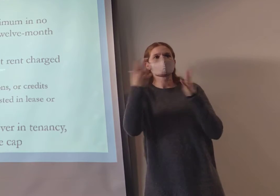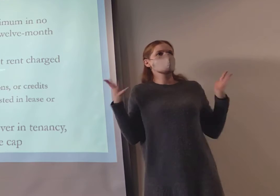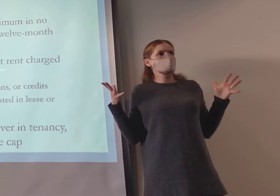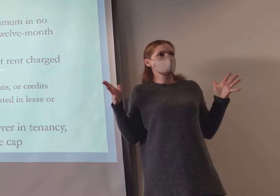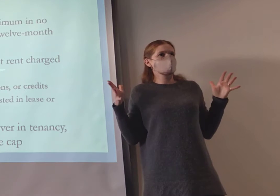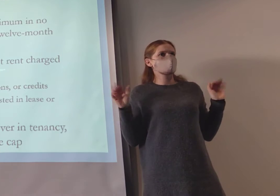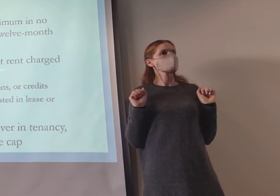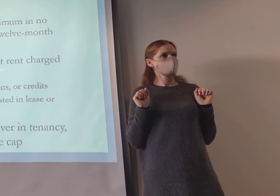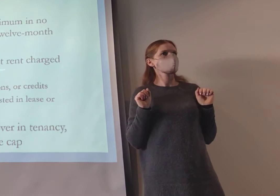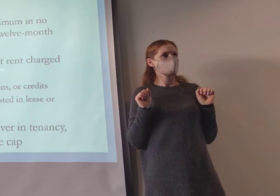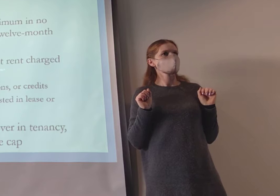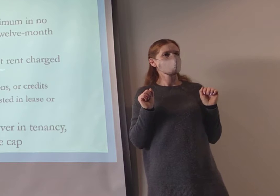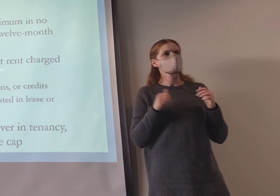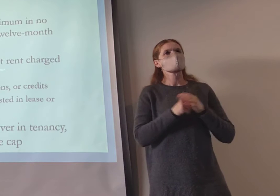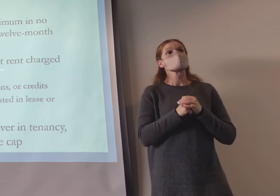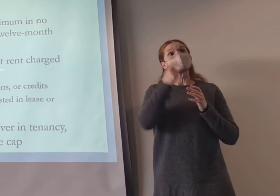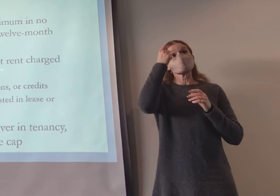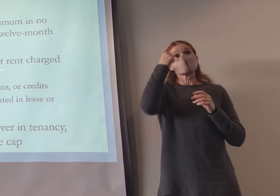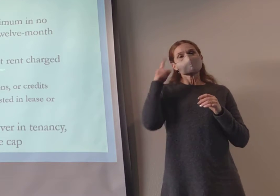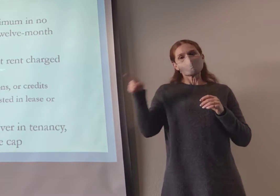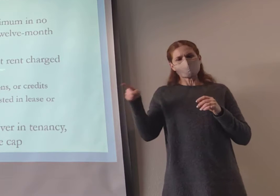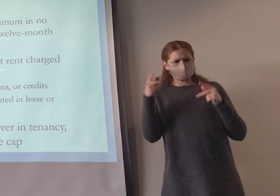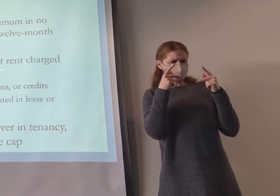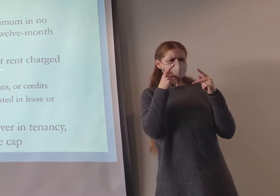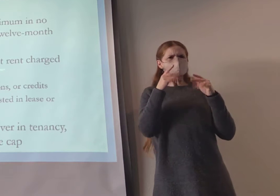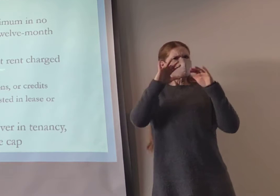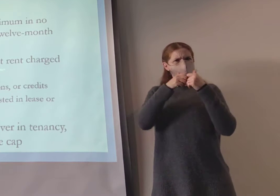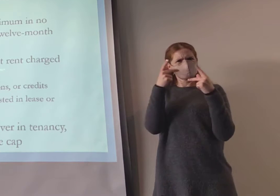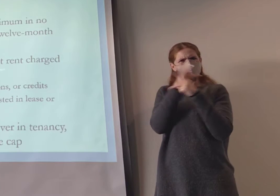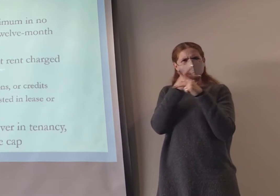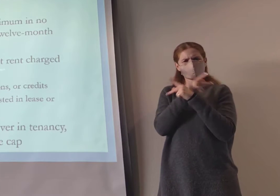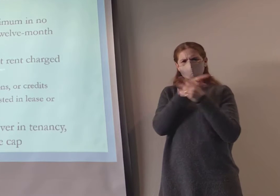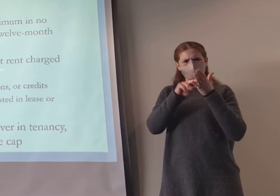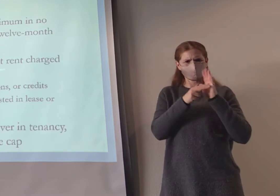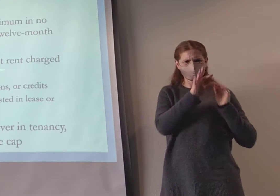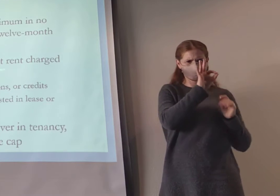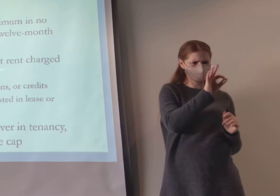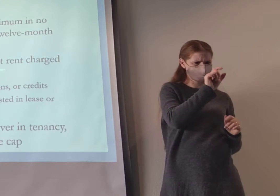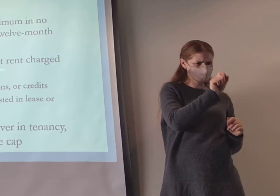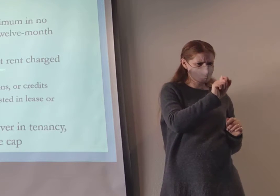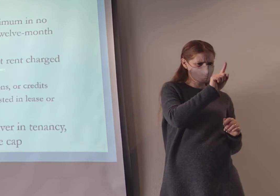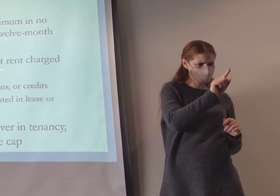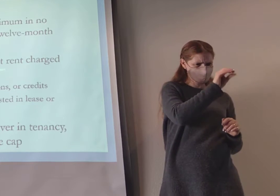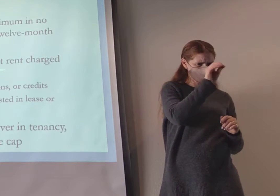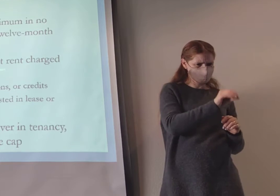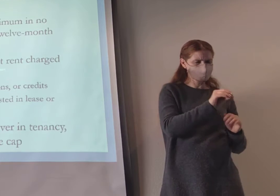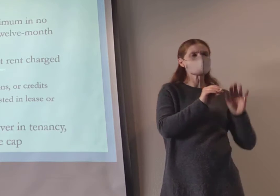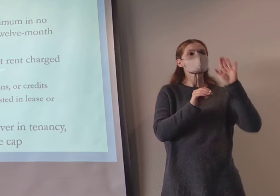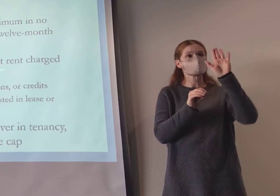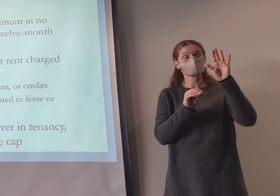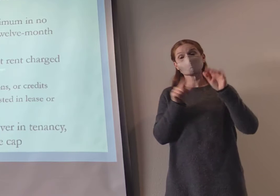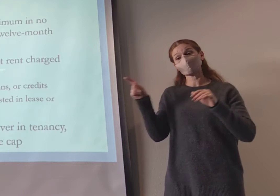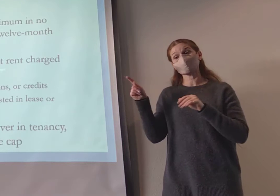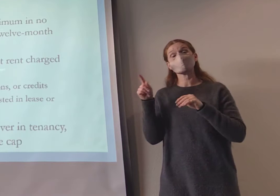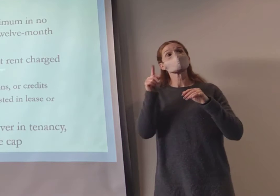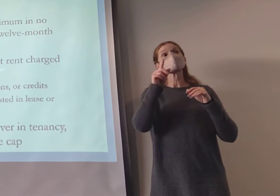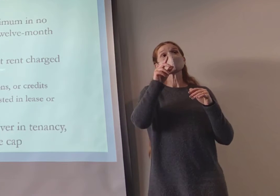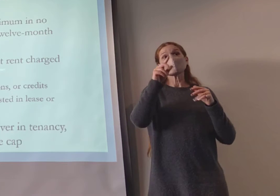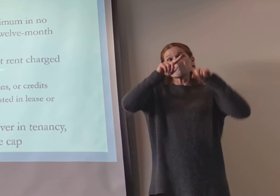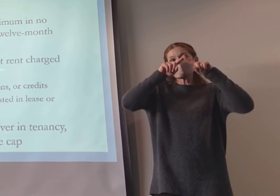And you can calculate the rent increase, the 9.1% against the lowest rent charged